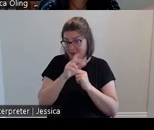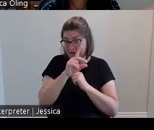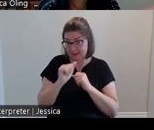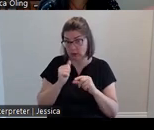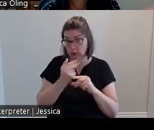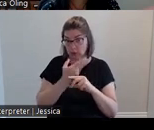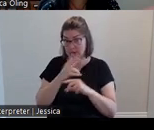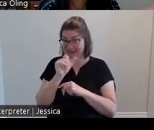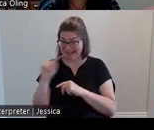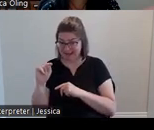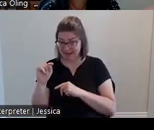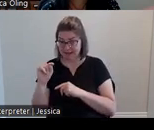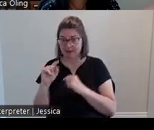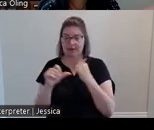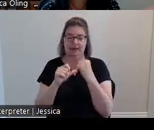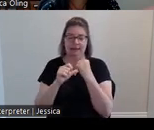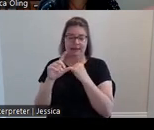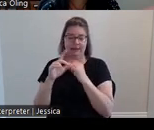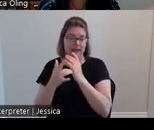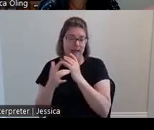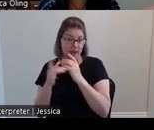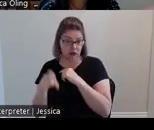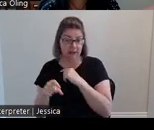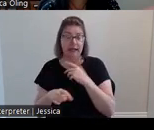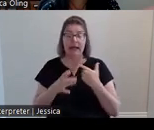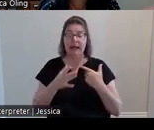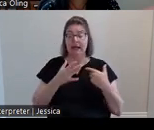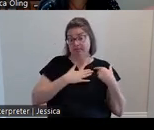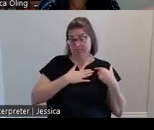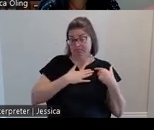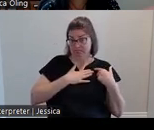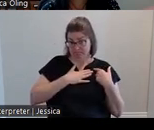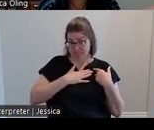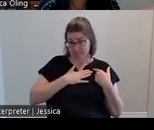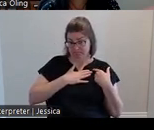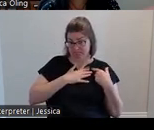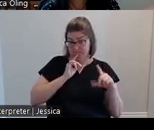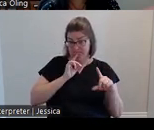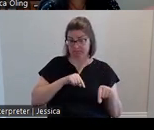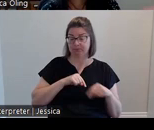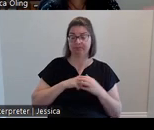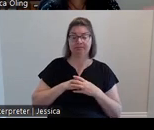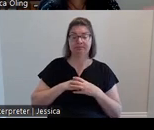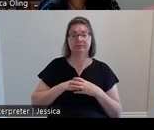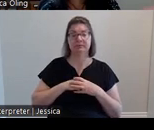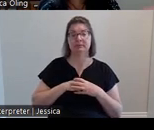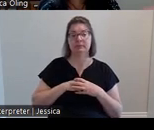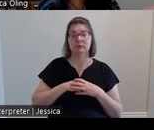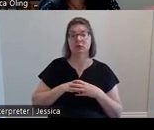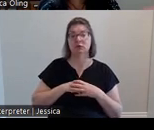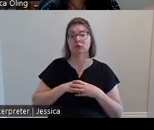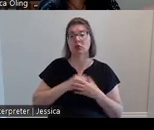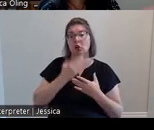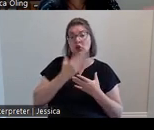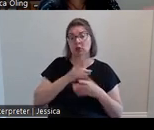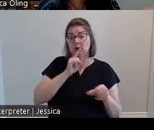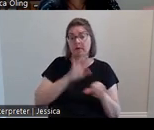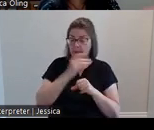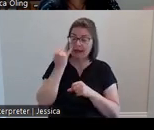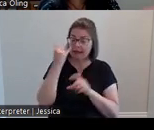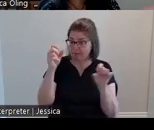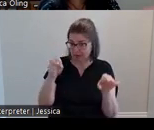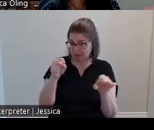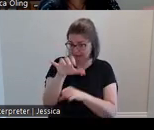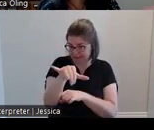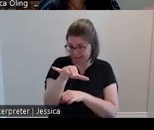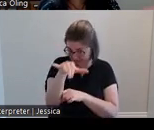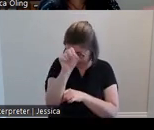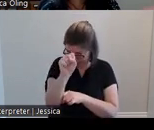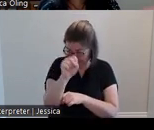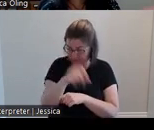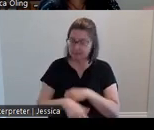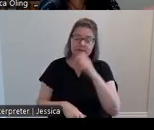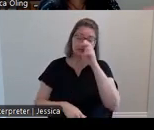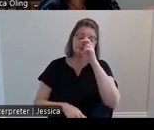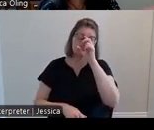I think that, um, it's really great to verify if possible, um, and ideally it would be great to be able to pay experts, um